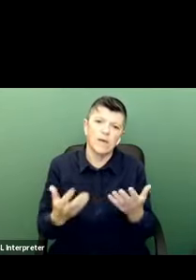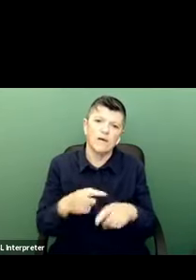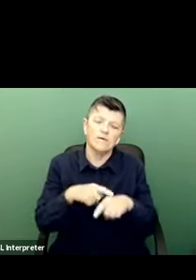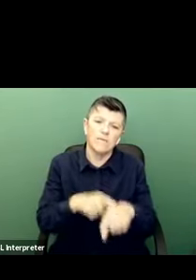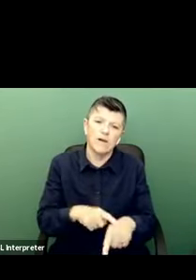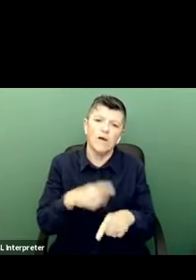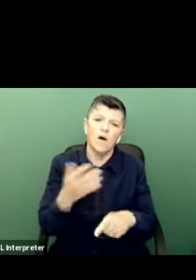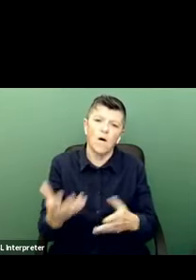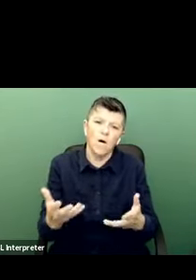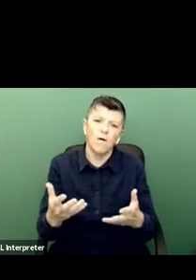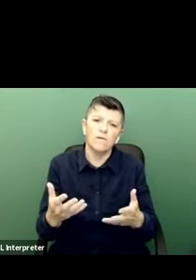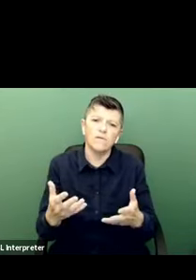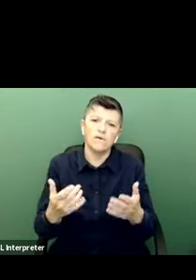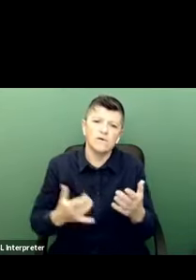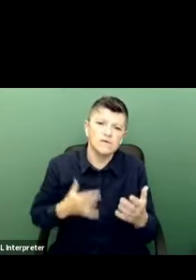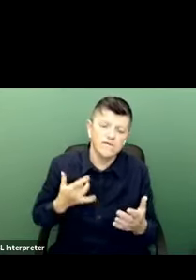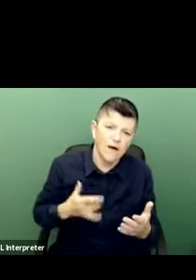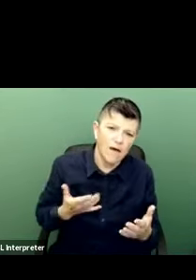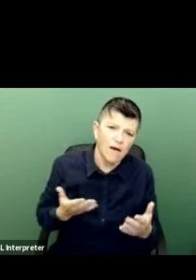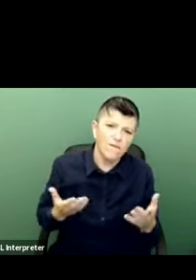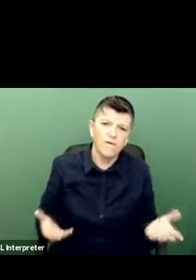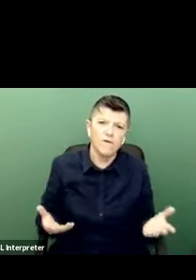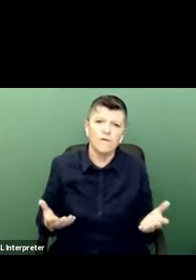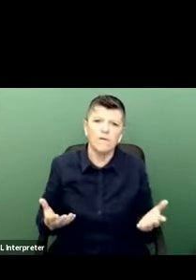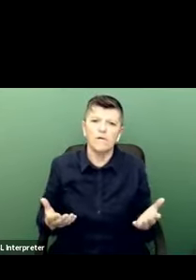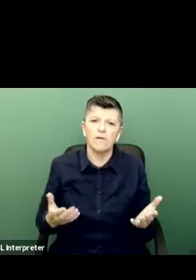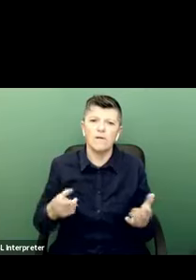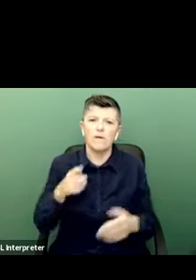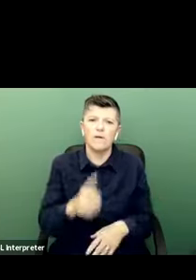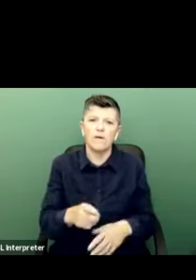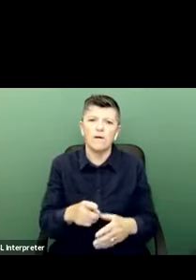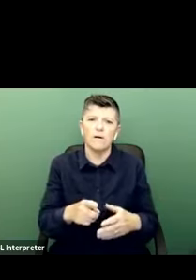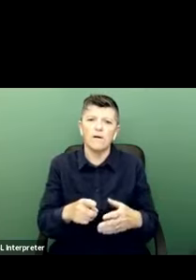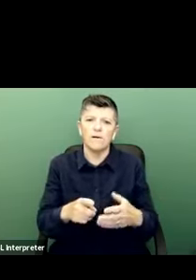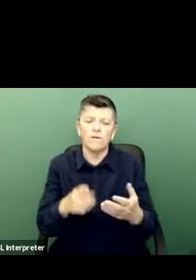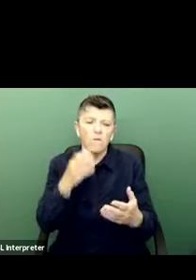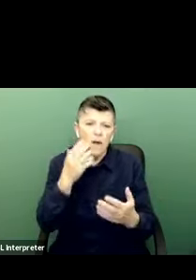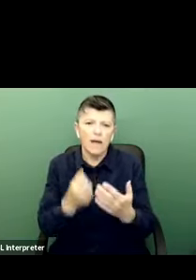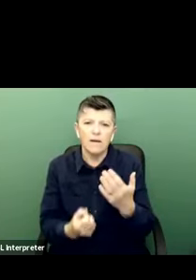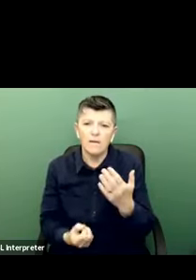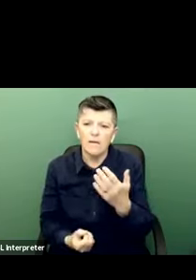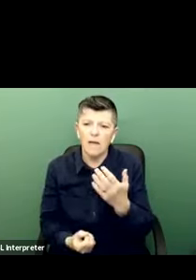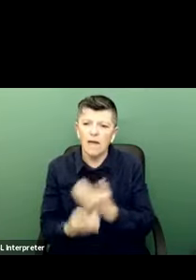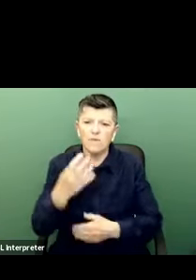and political effectiveness is itself some evidence in the direction